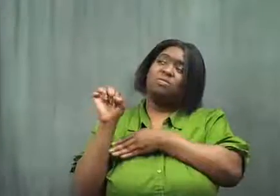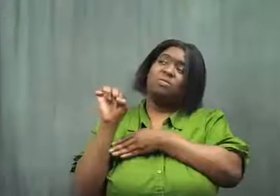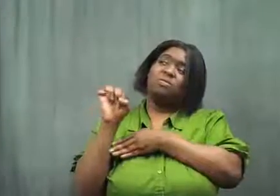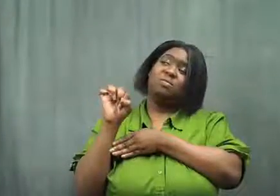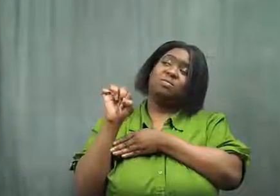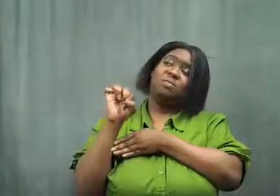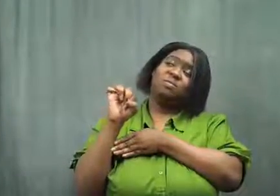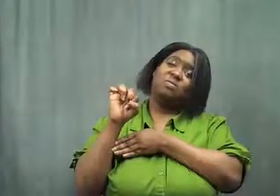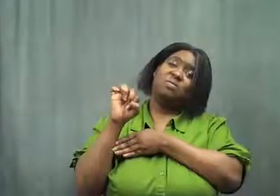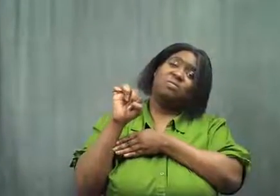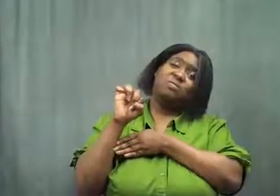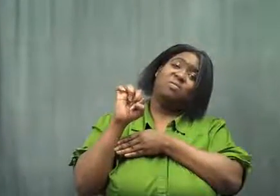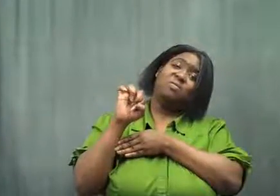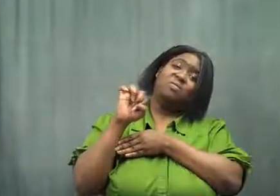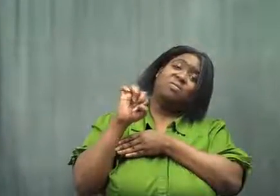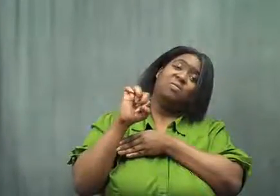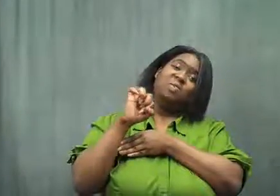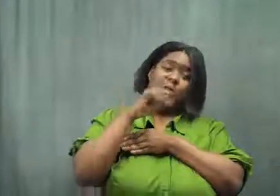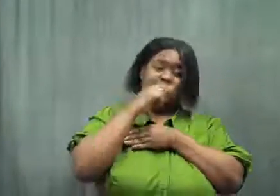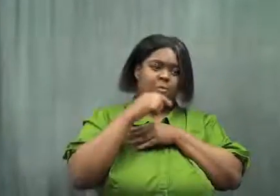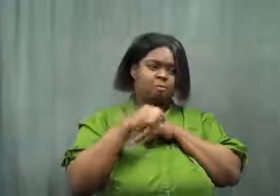But I kept leaning further and further away.